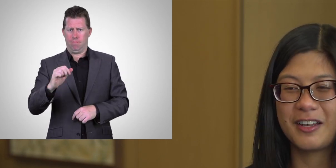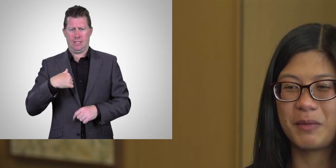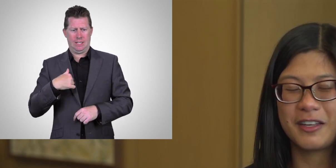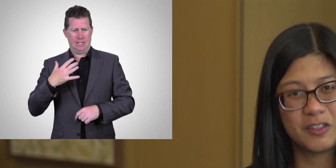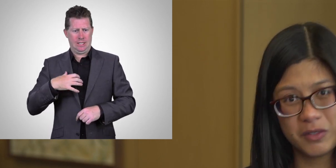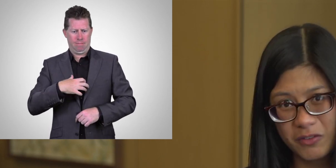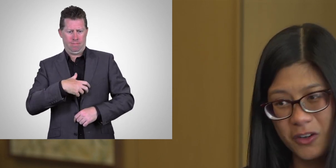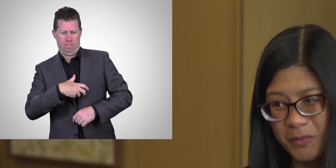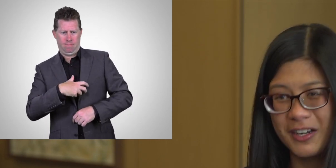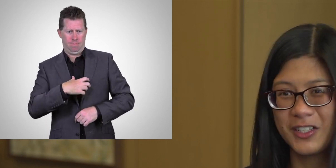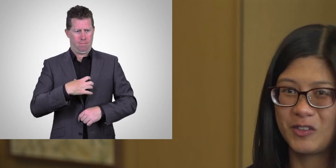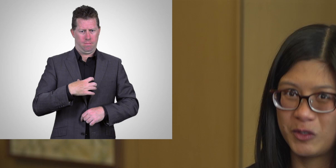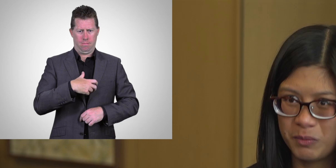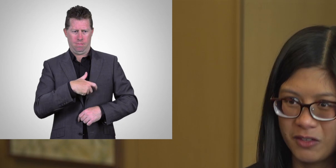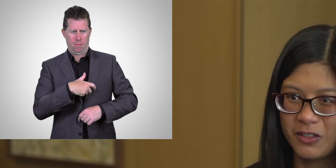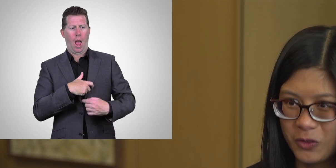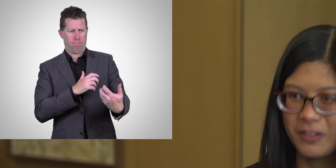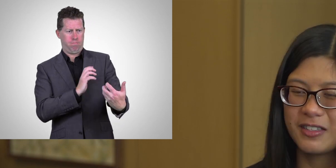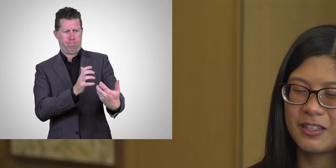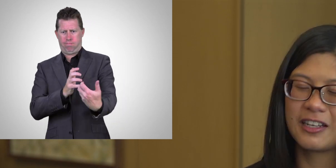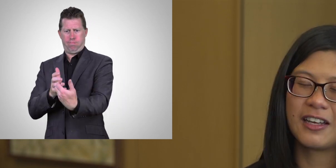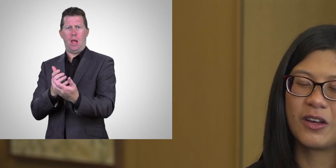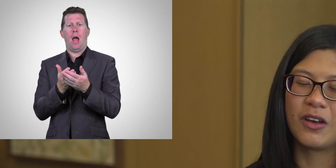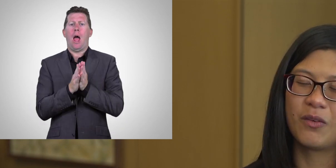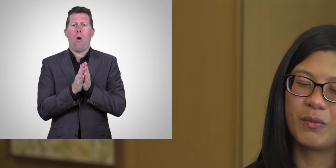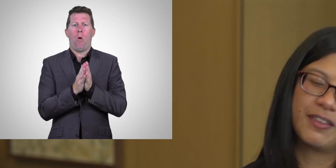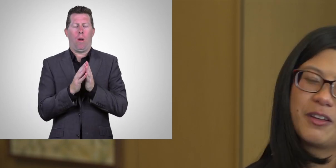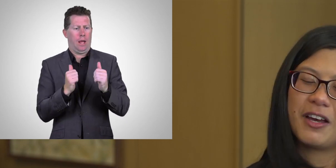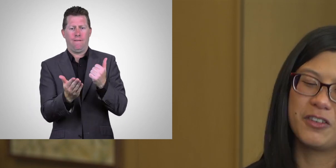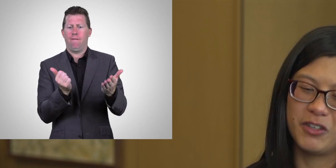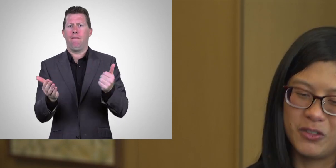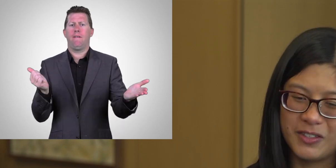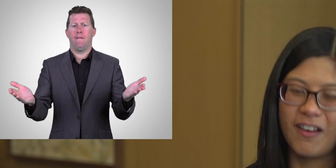making specific accommodations for specific students. When we think about universal design